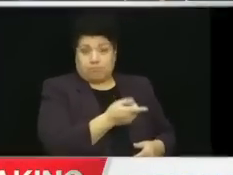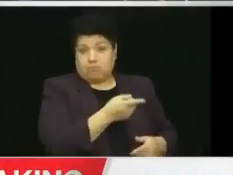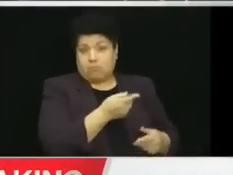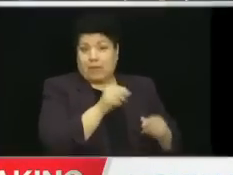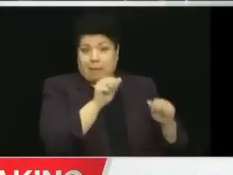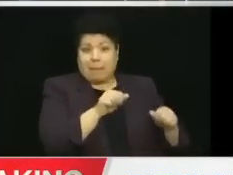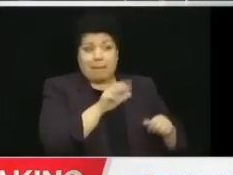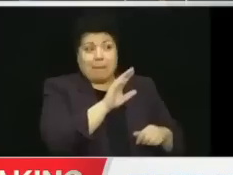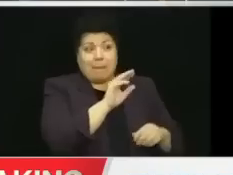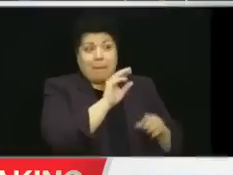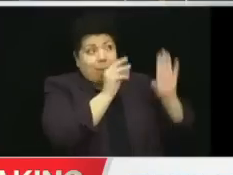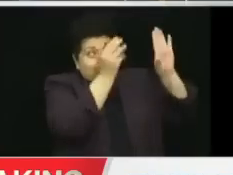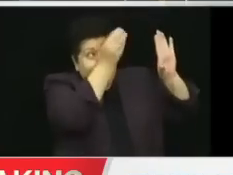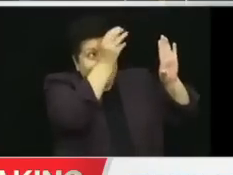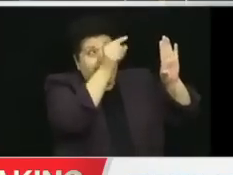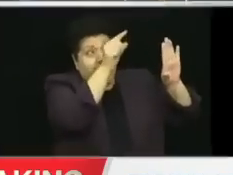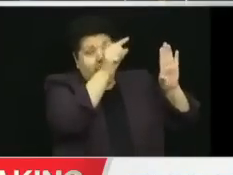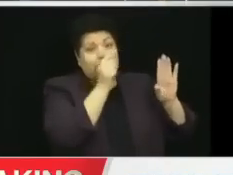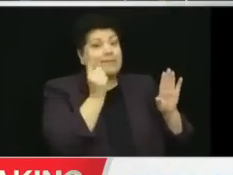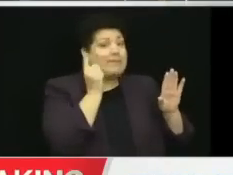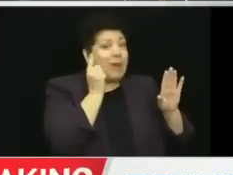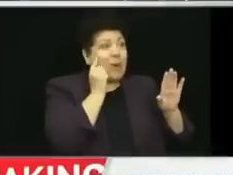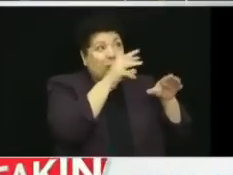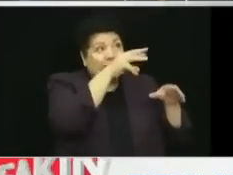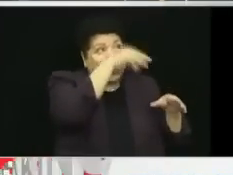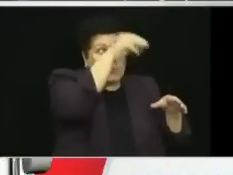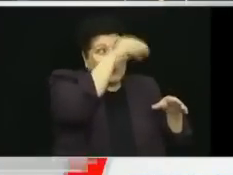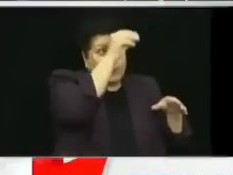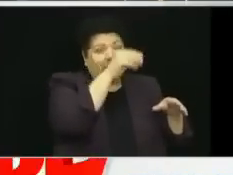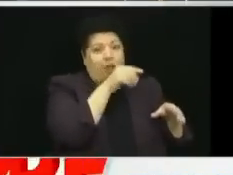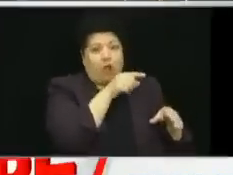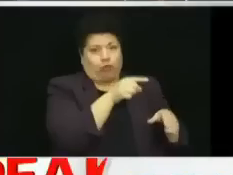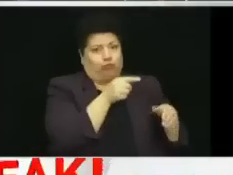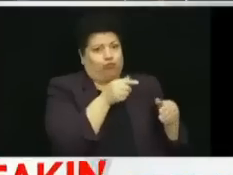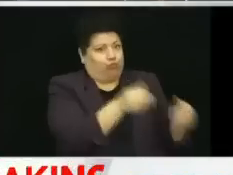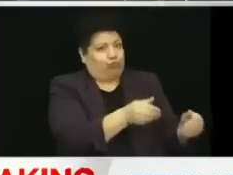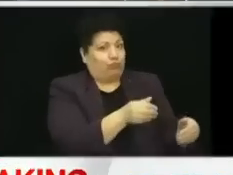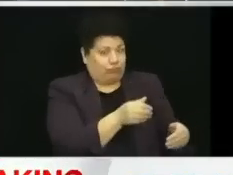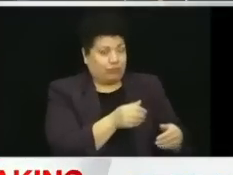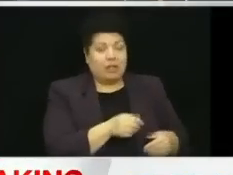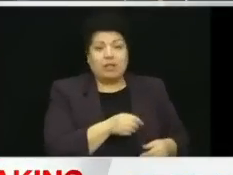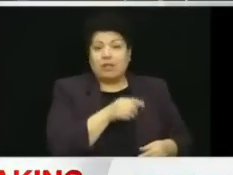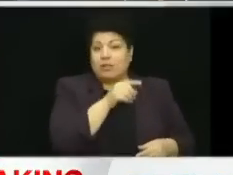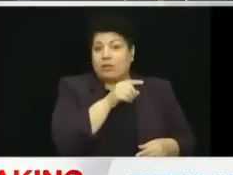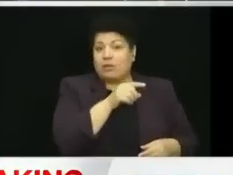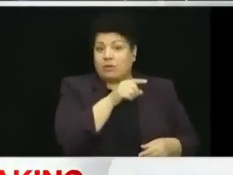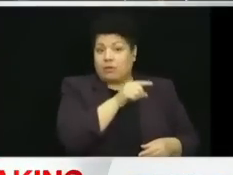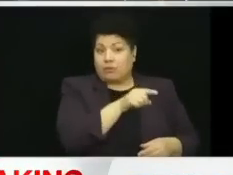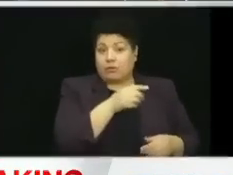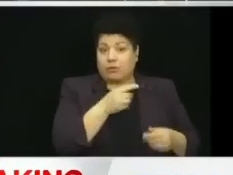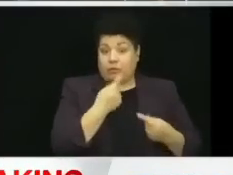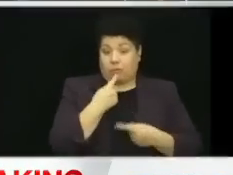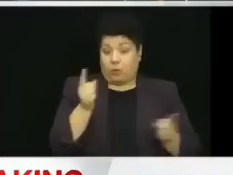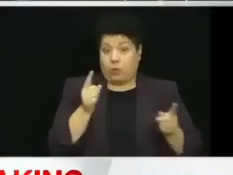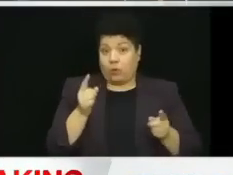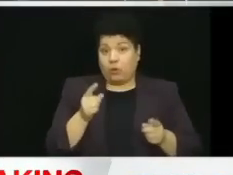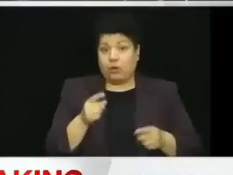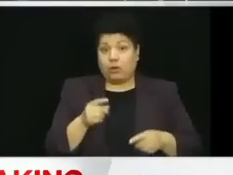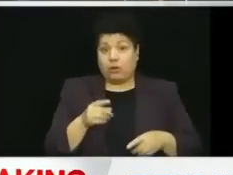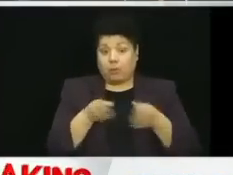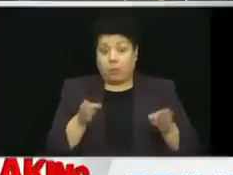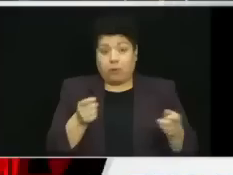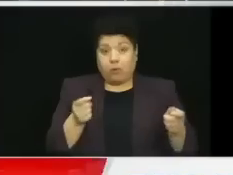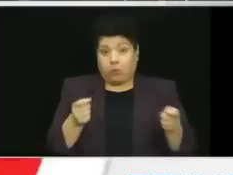GROUNDS THAT THERE ARE THREATS